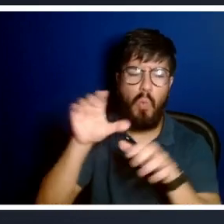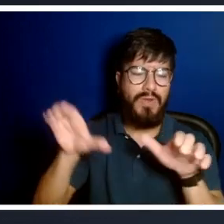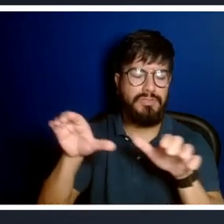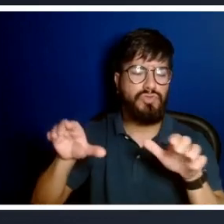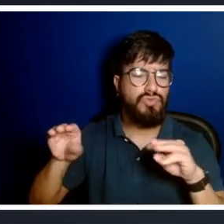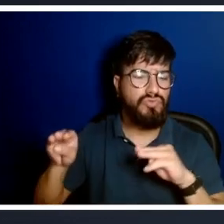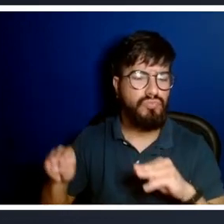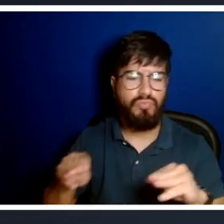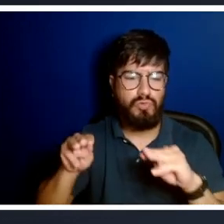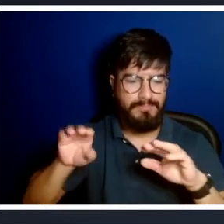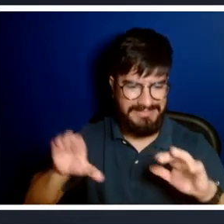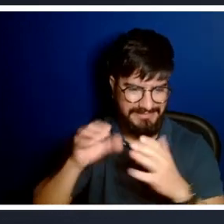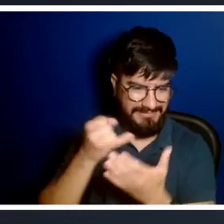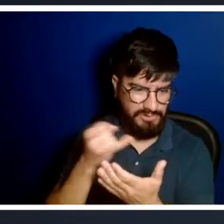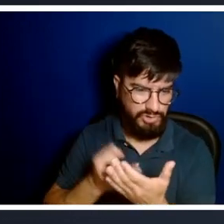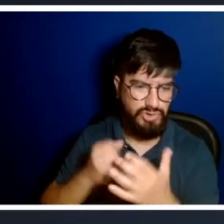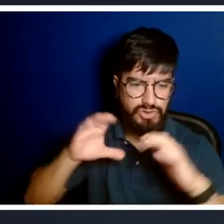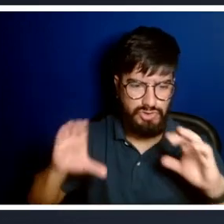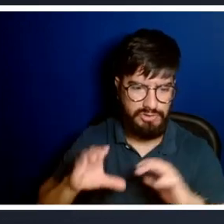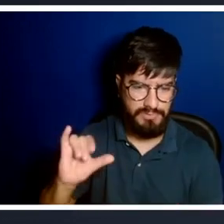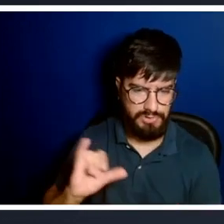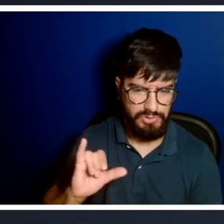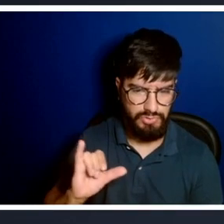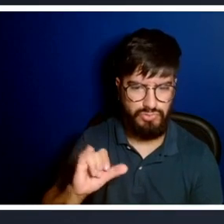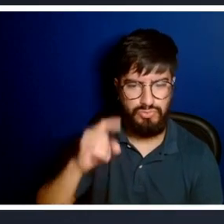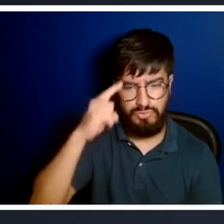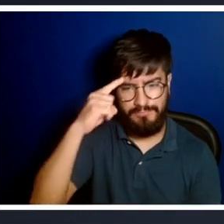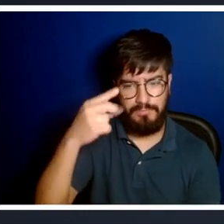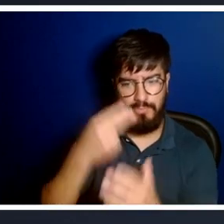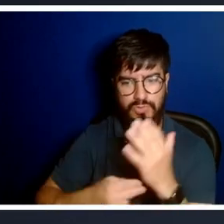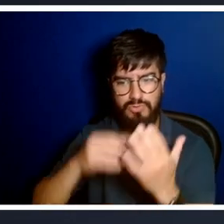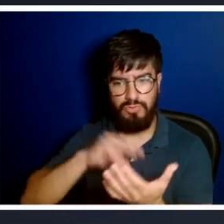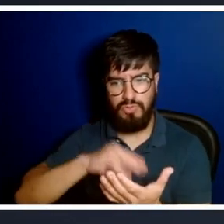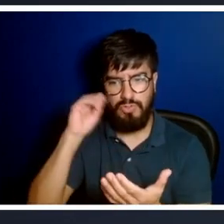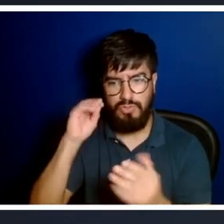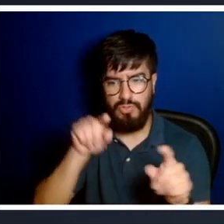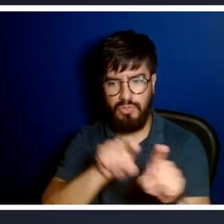both to help with kinesthetic learning. And also, because it's just more enjoyable for all of us.